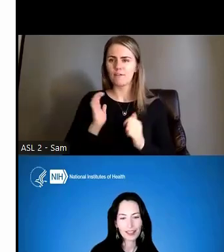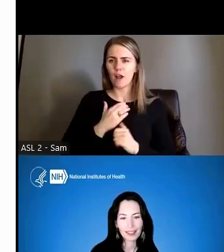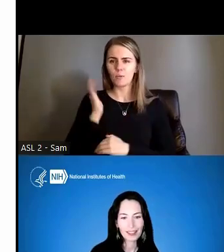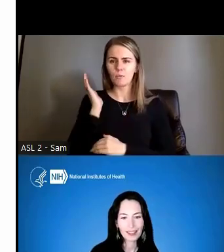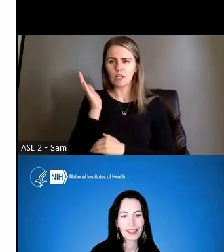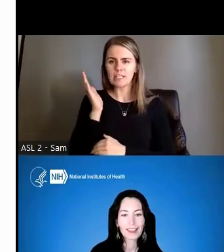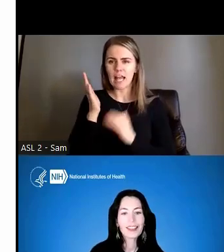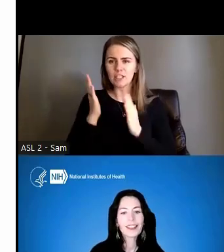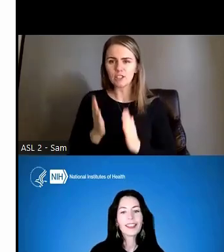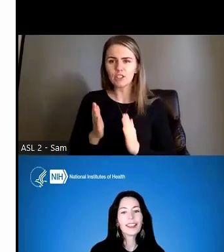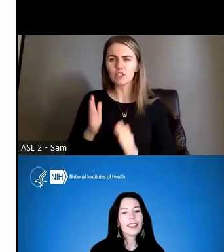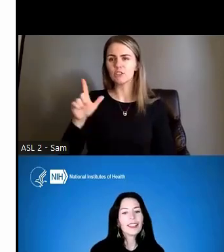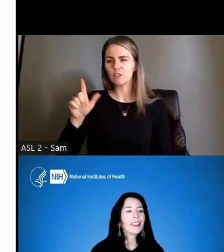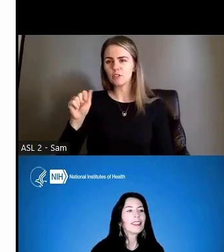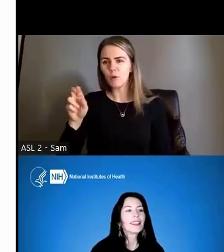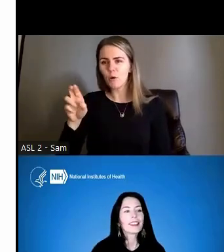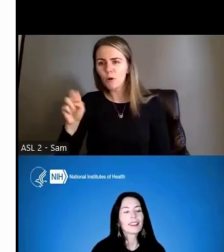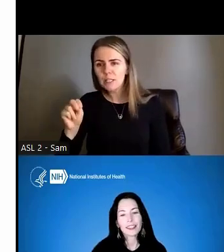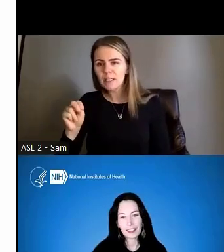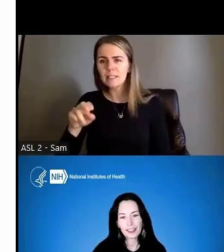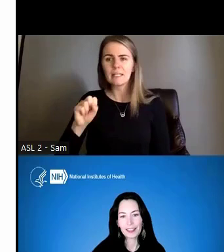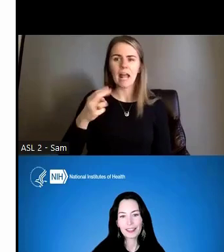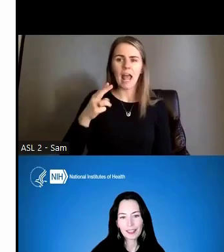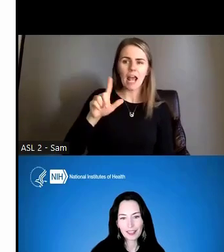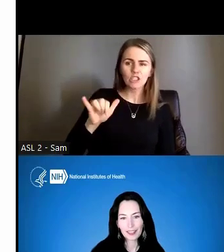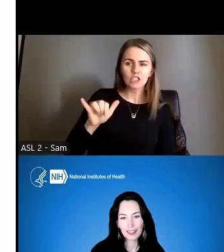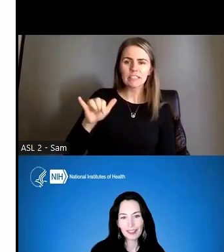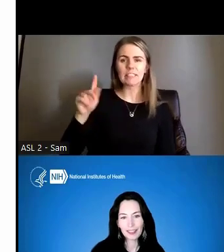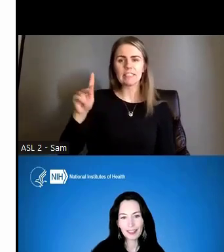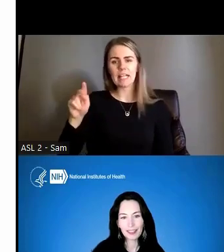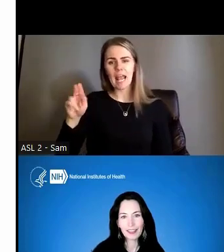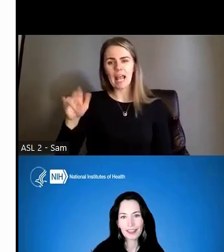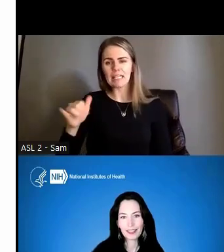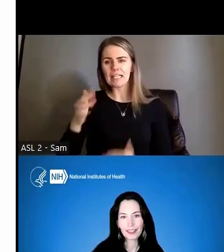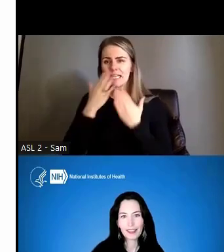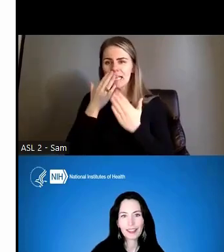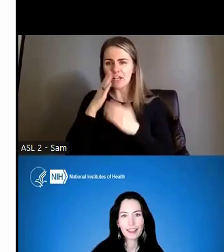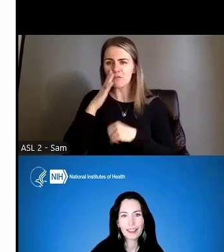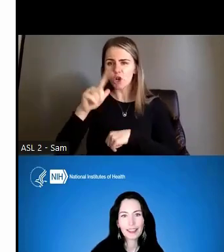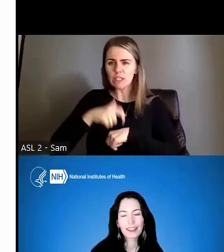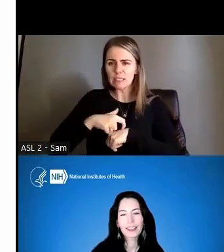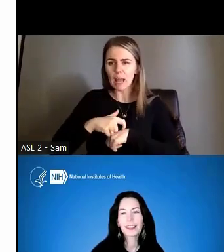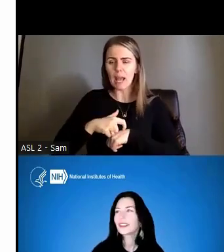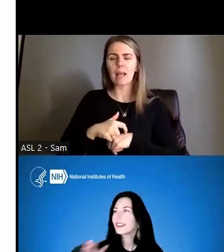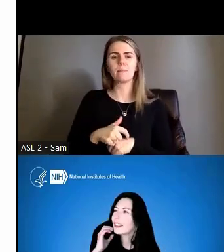and sharing their knowledge and sharing their resources with the audience today.